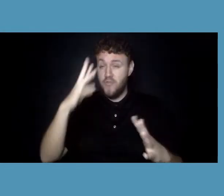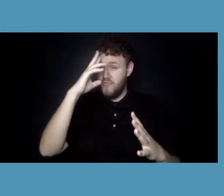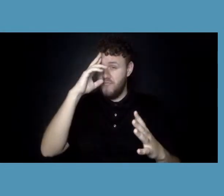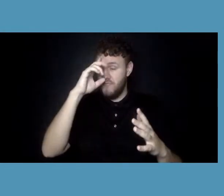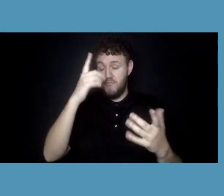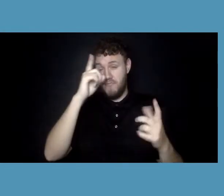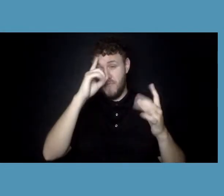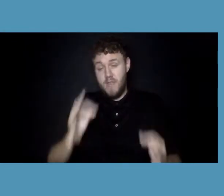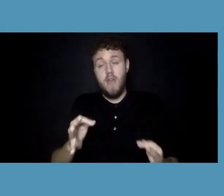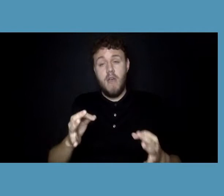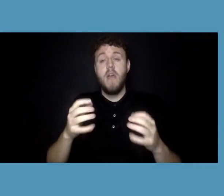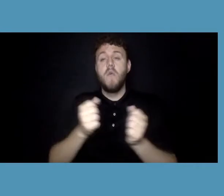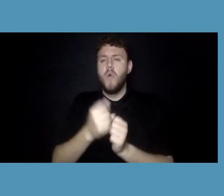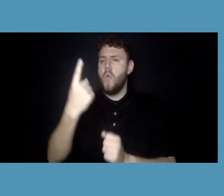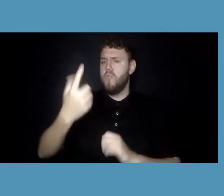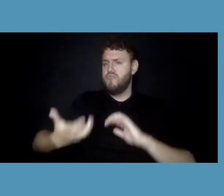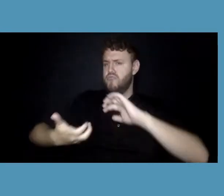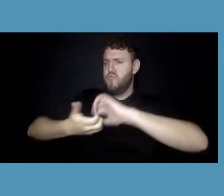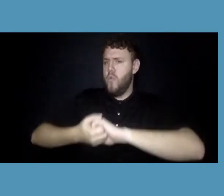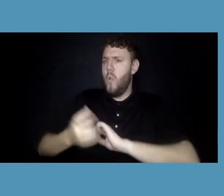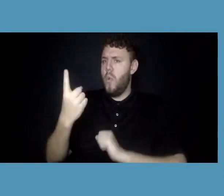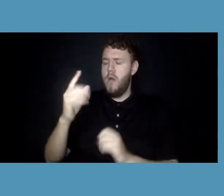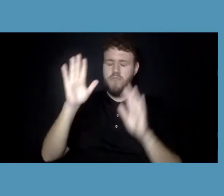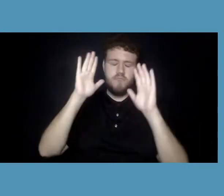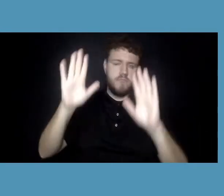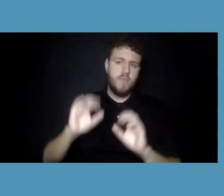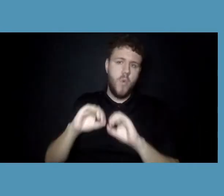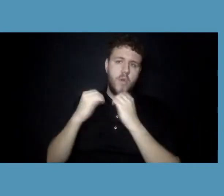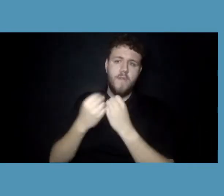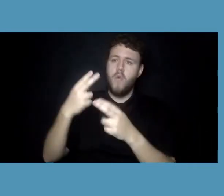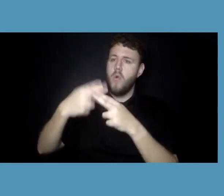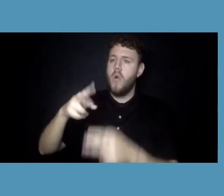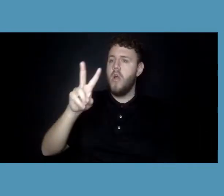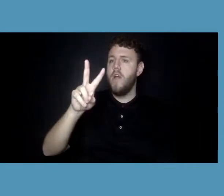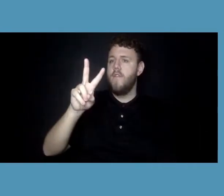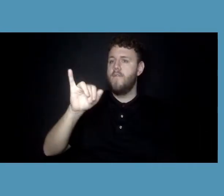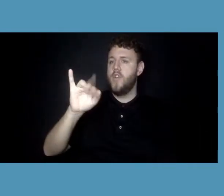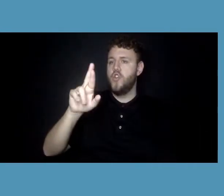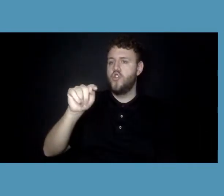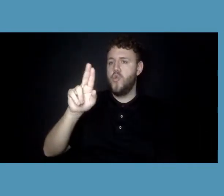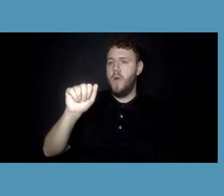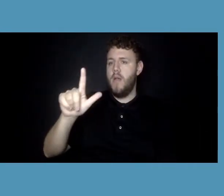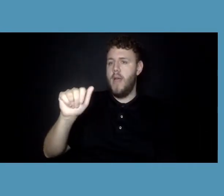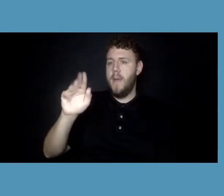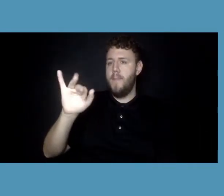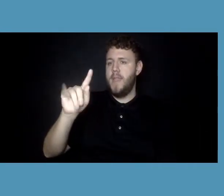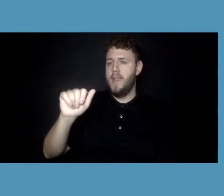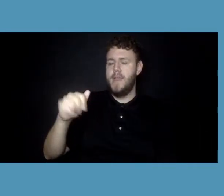incredible organization called Virtual Ability. They enable people with disabilities to thrive in online virtual worlds.